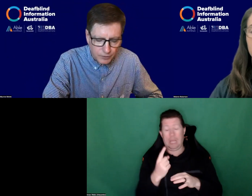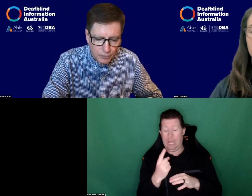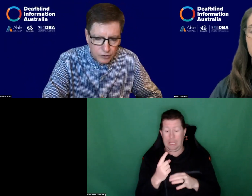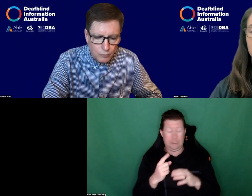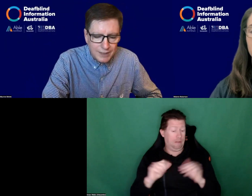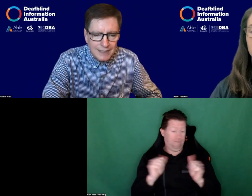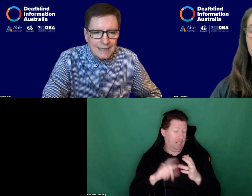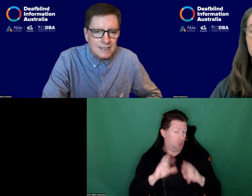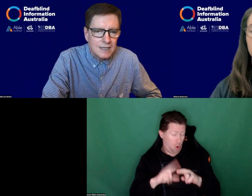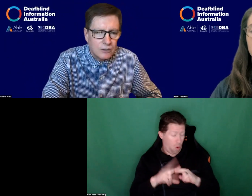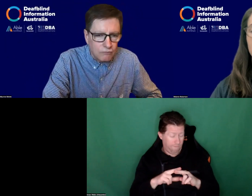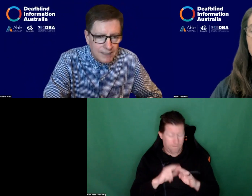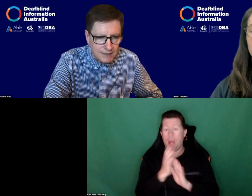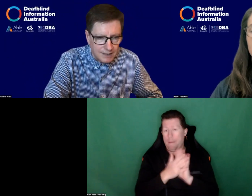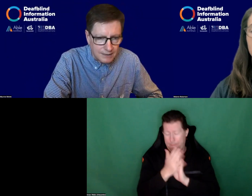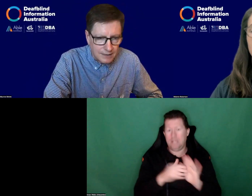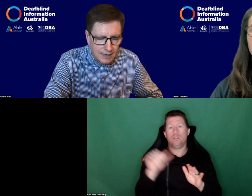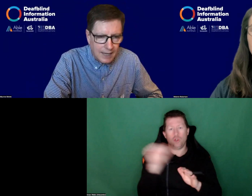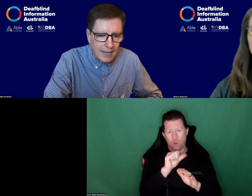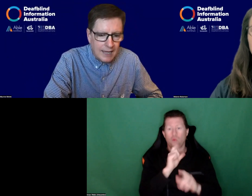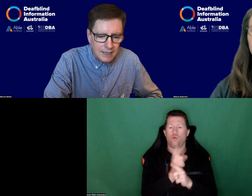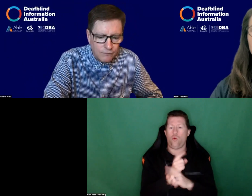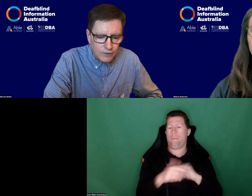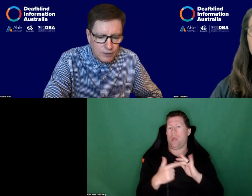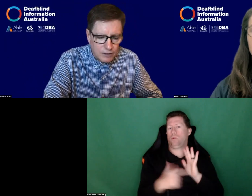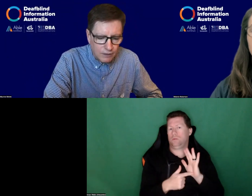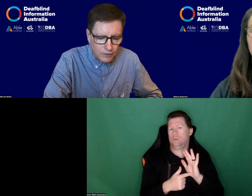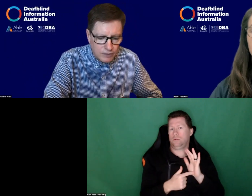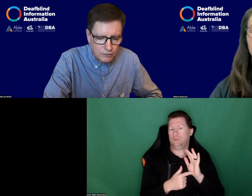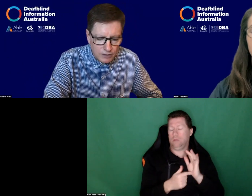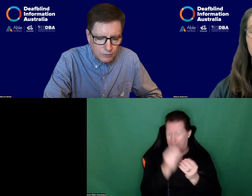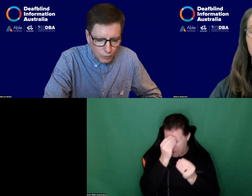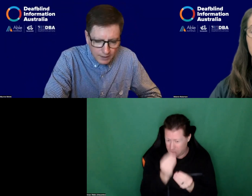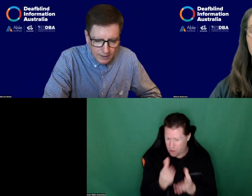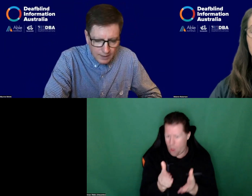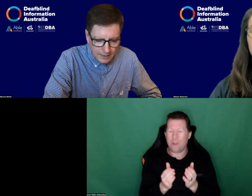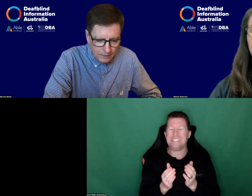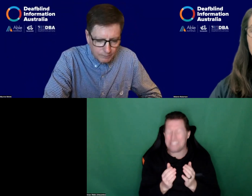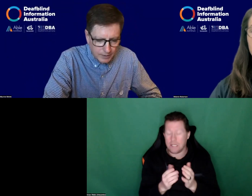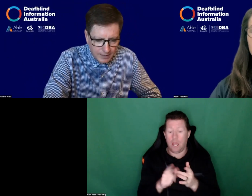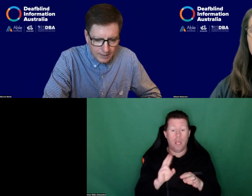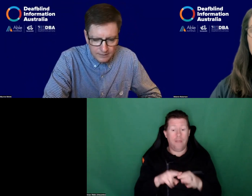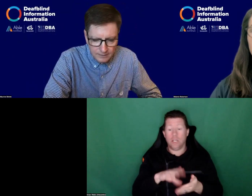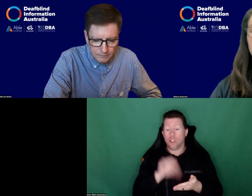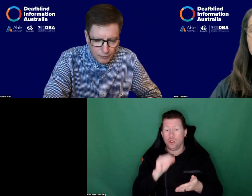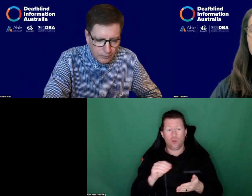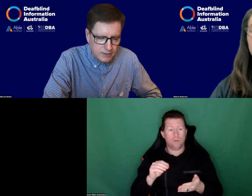closure we can at least address it and if a student is working on that Braille cell